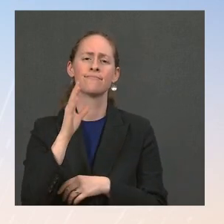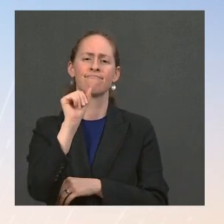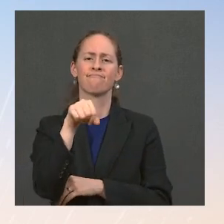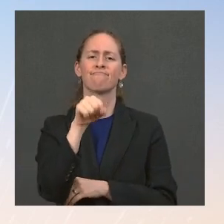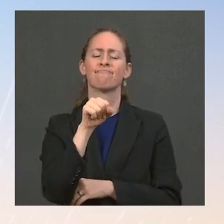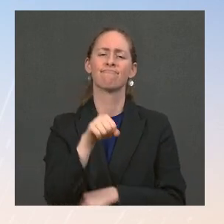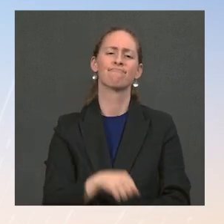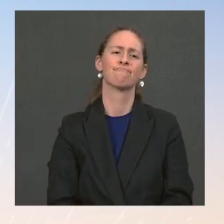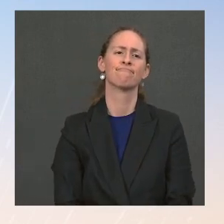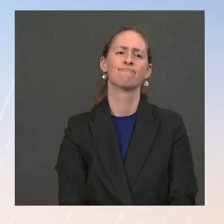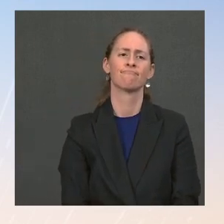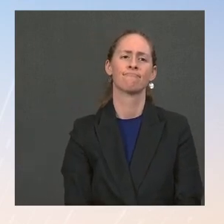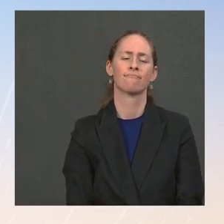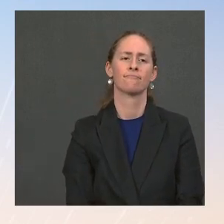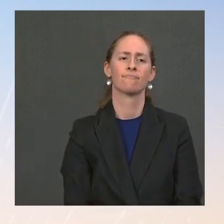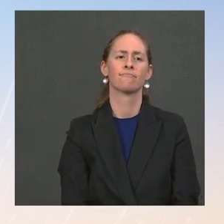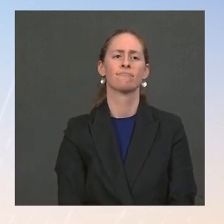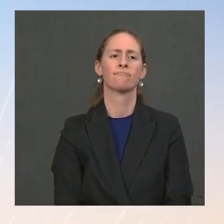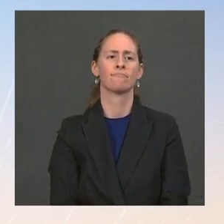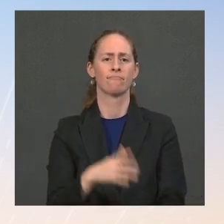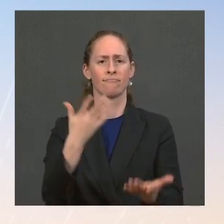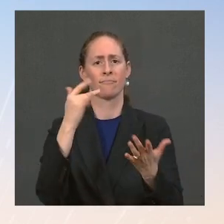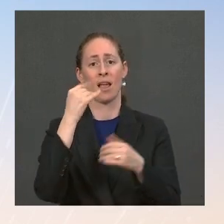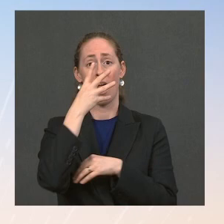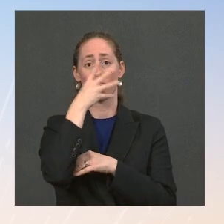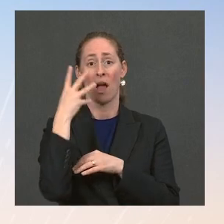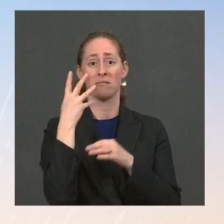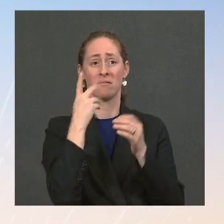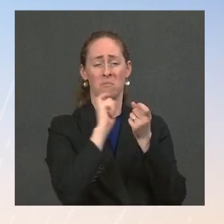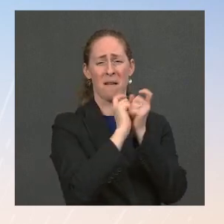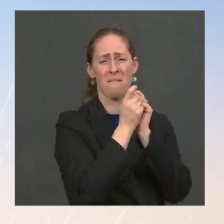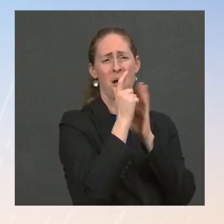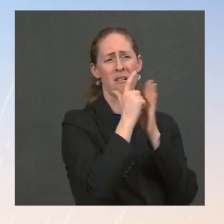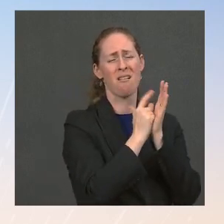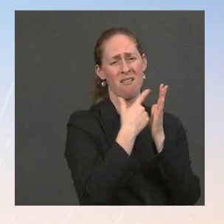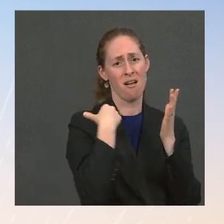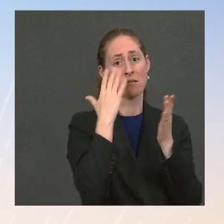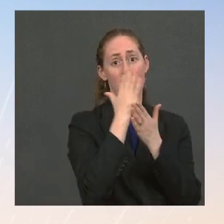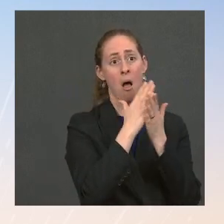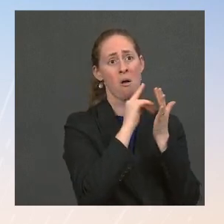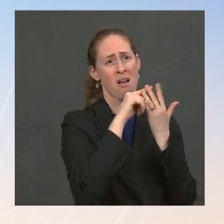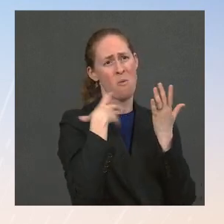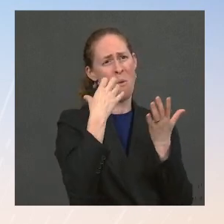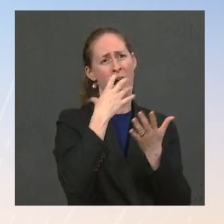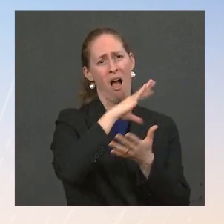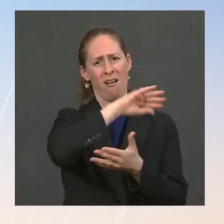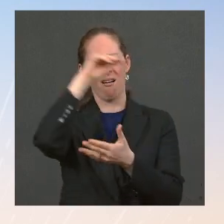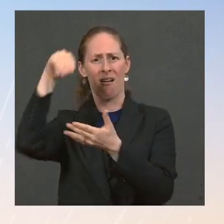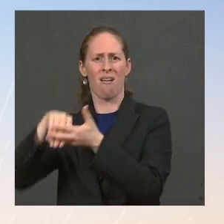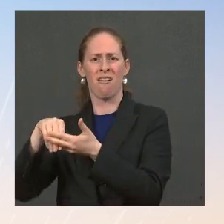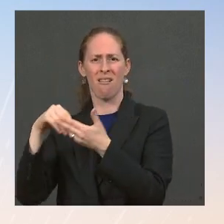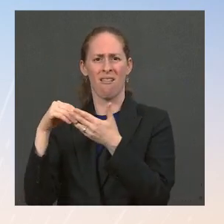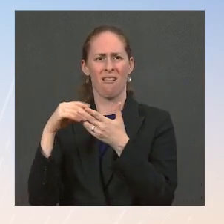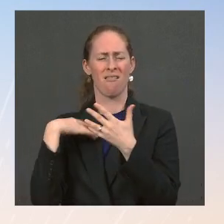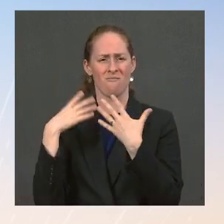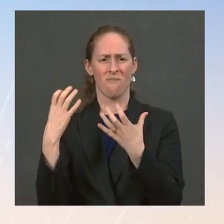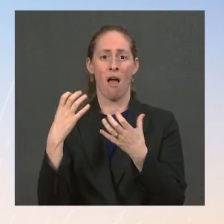reform to be in the reconciliation package. The President supported that. He was vocal about that. The Senate Democrats went back twice